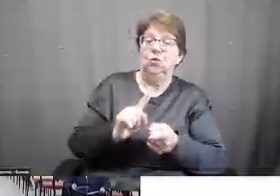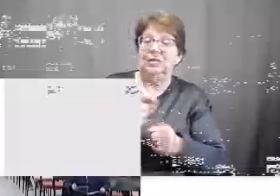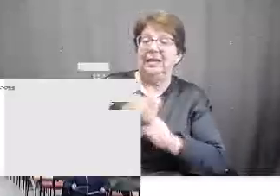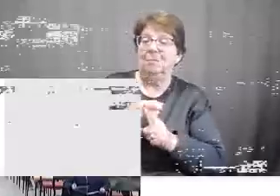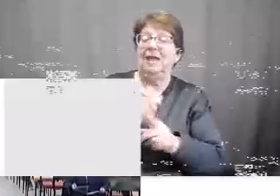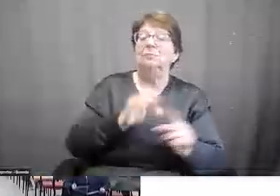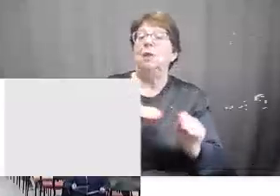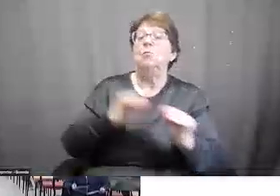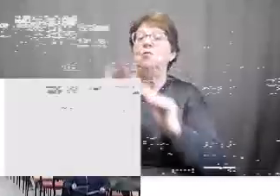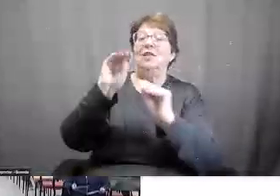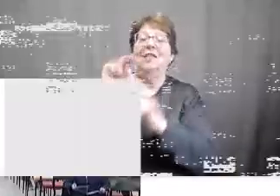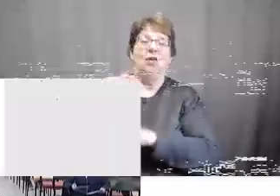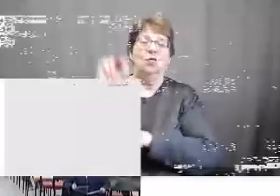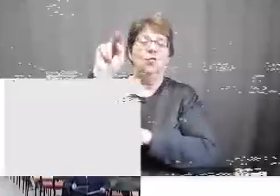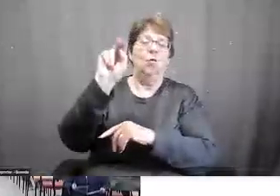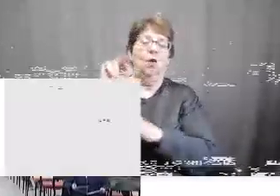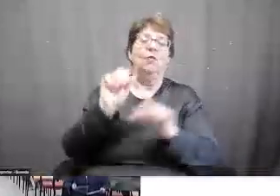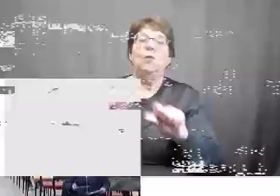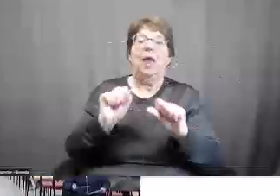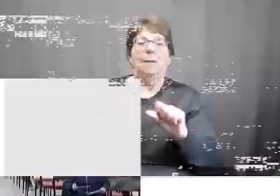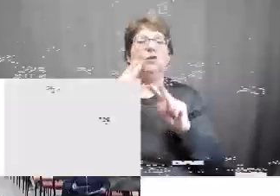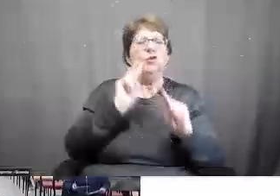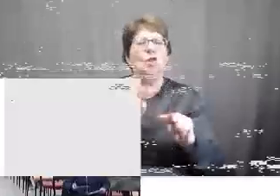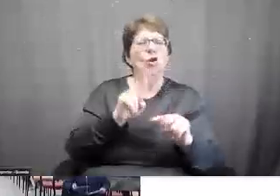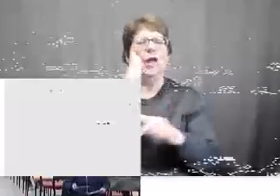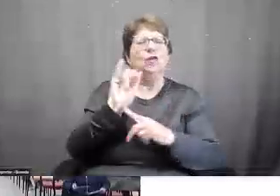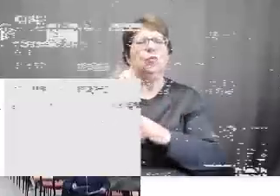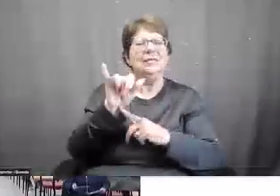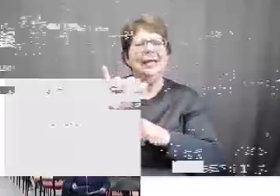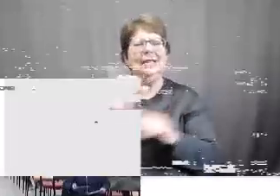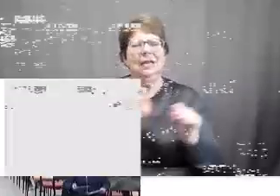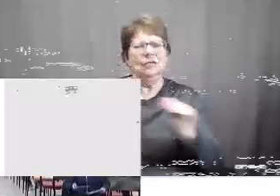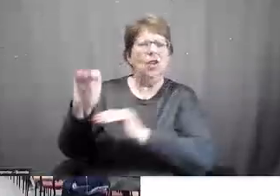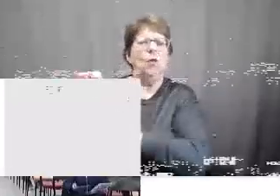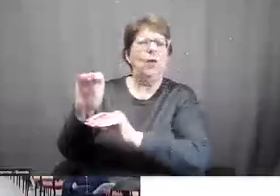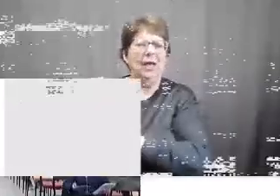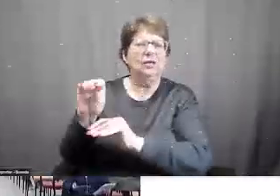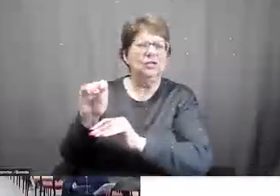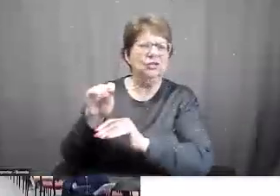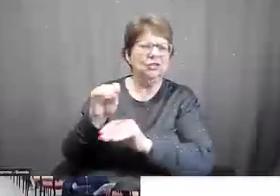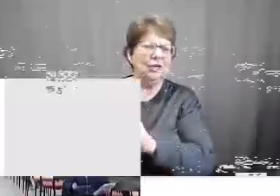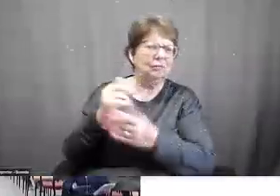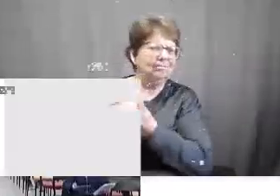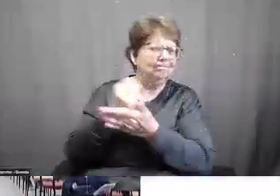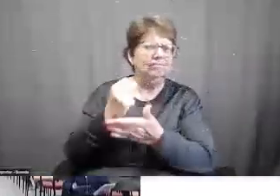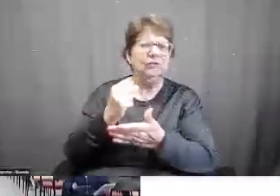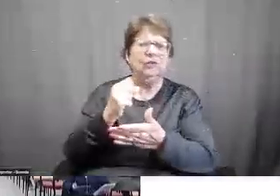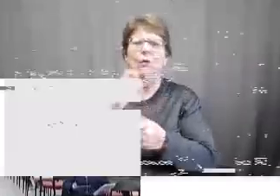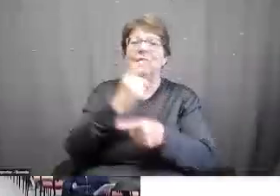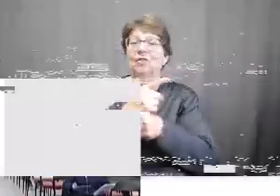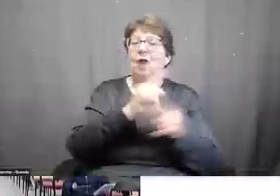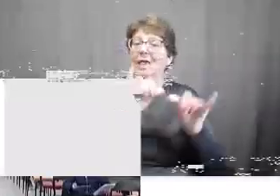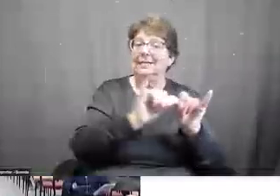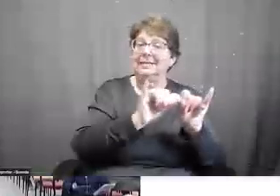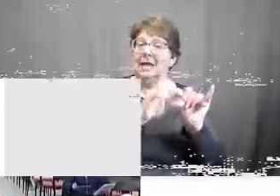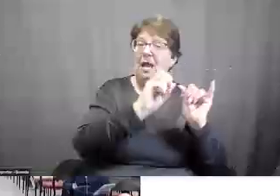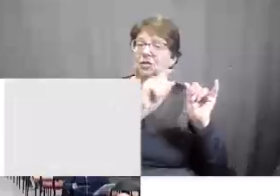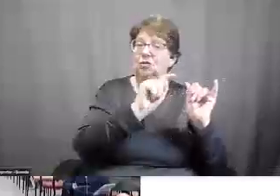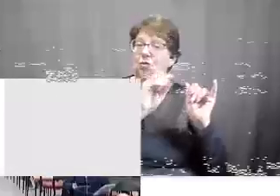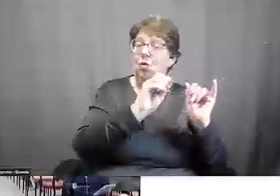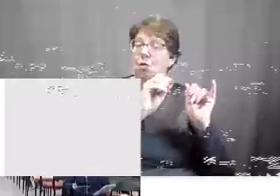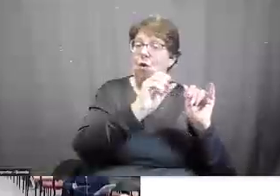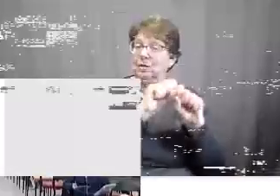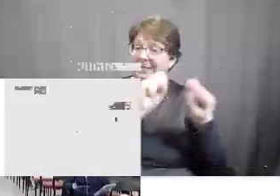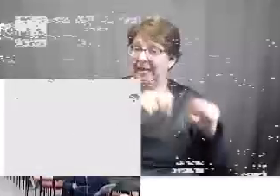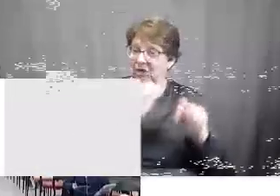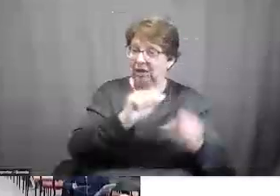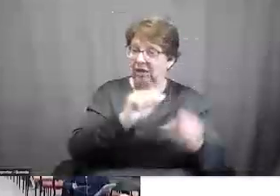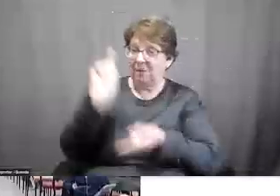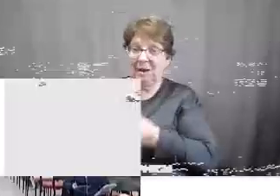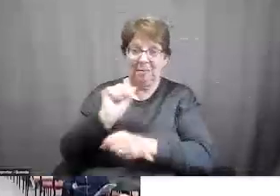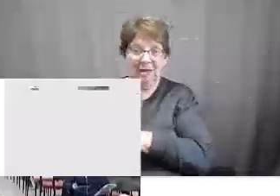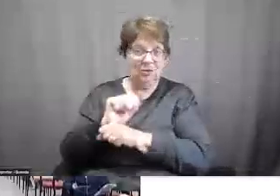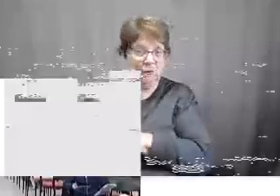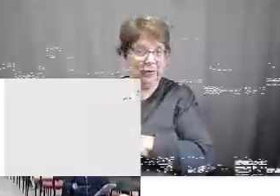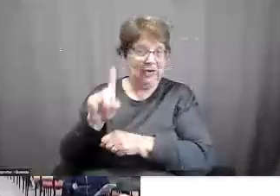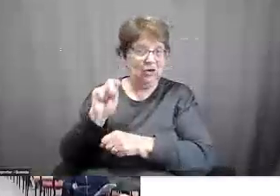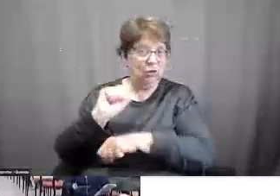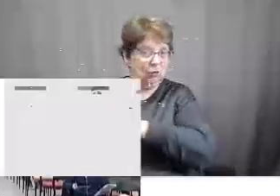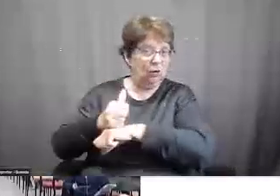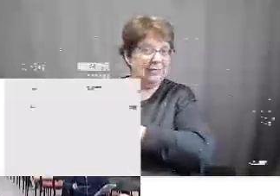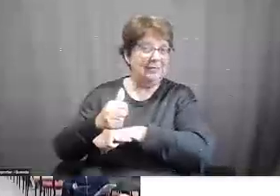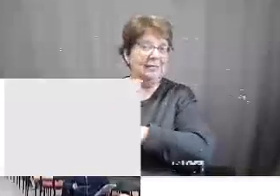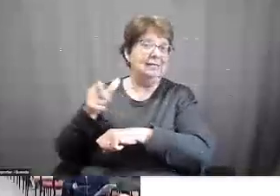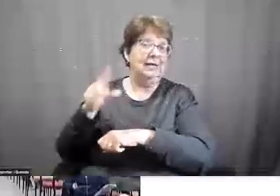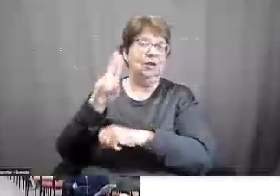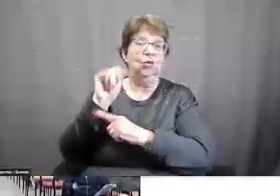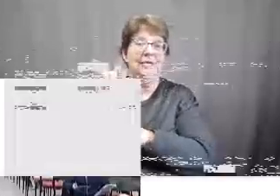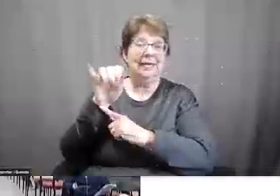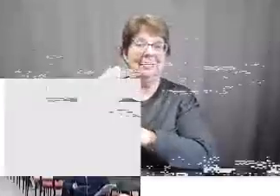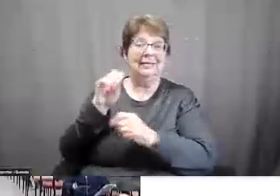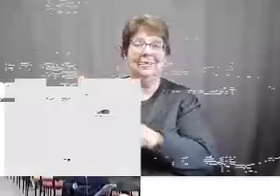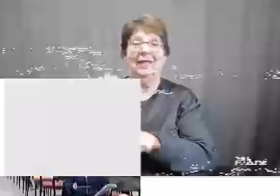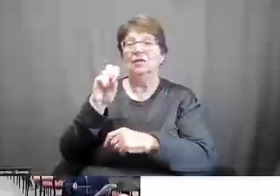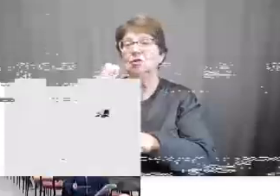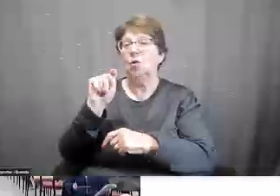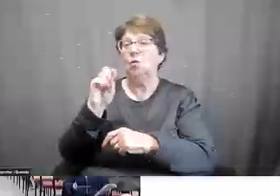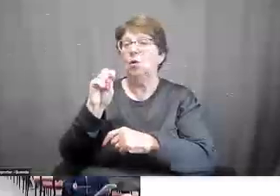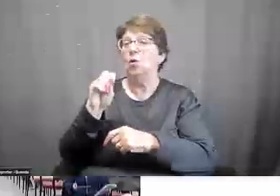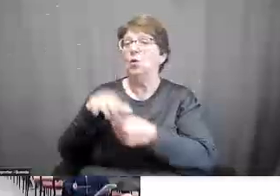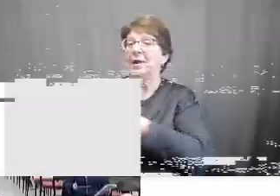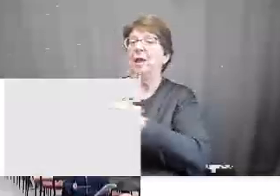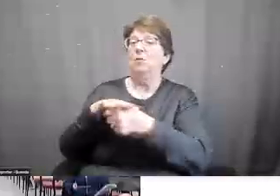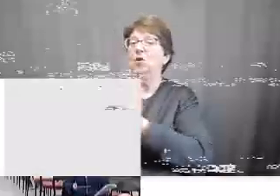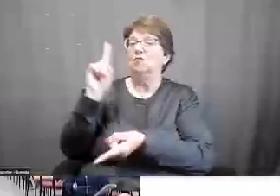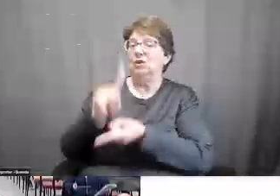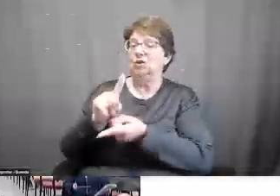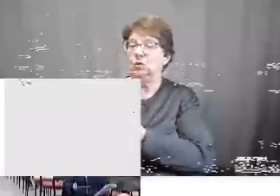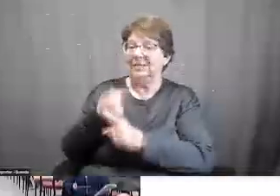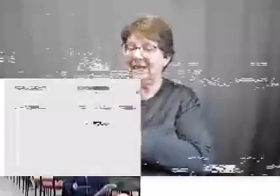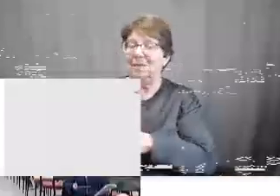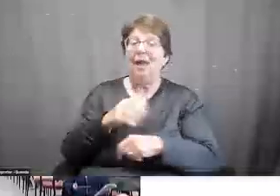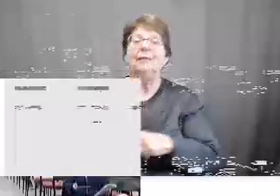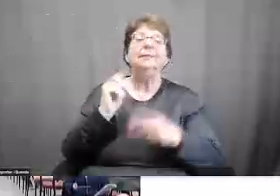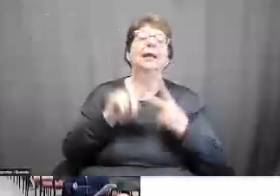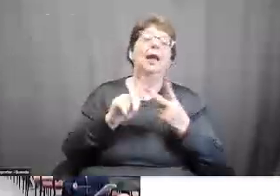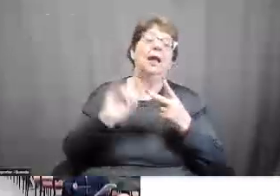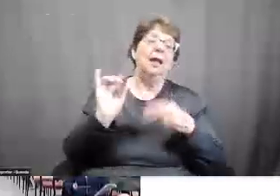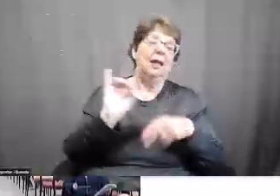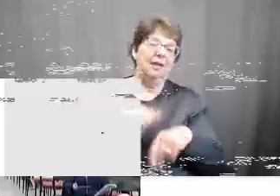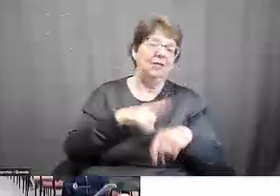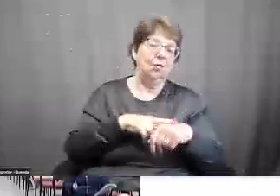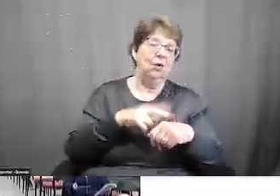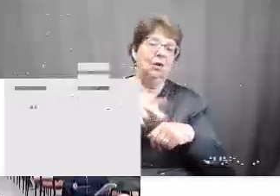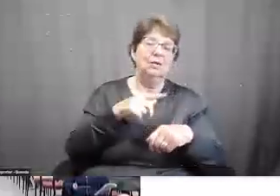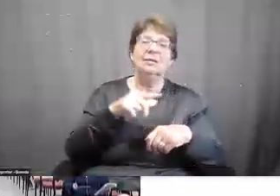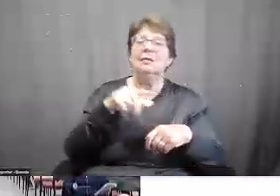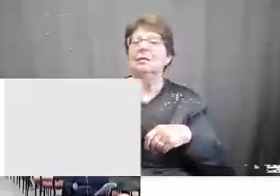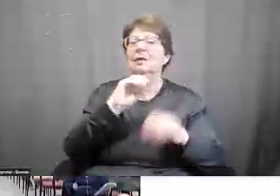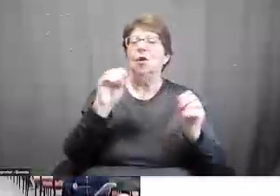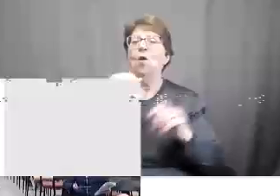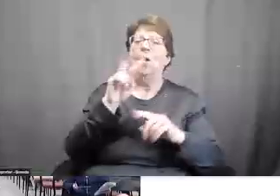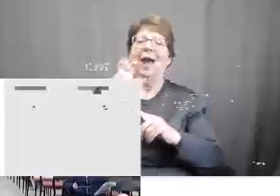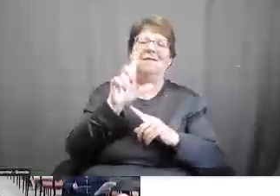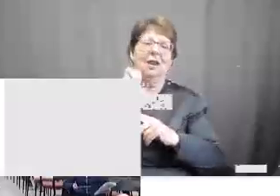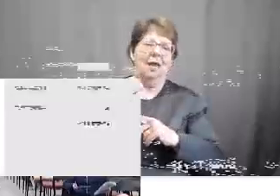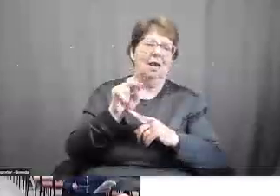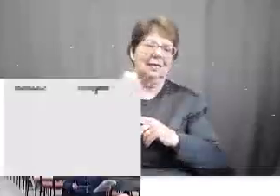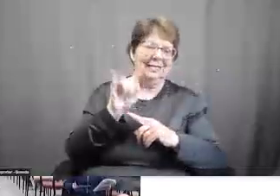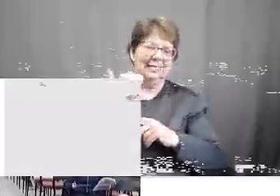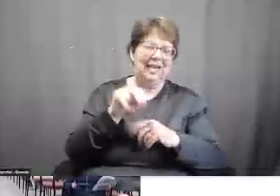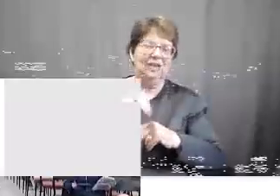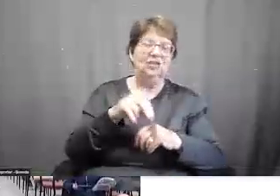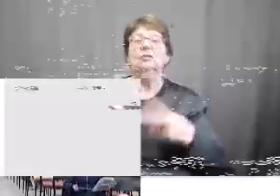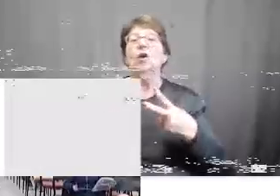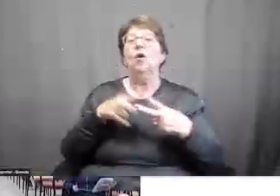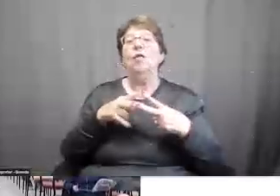Boardroom: We're able to look at utility relocation optimization, so with the right size SOTO station, are there ways to minimize the work that we need to do on existing utilities in the Soto neighborhood and reduce impacts? And then, of course, the No Avalon station is shown here. These levers, when combined with lever 1 and 2,